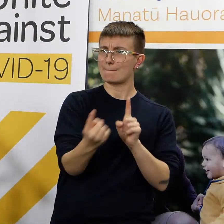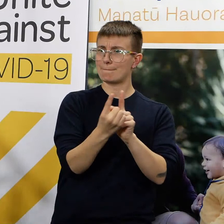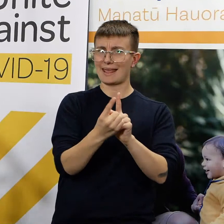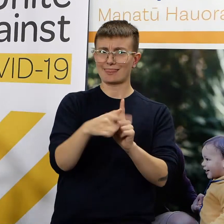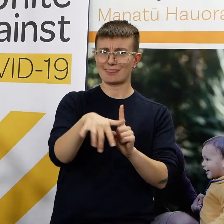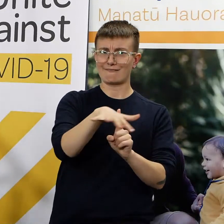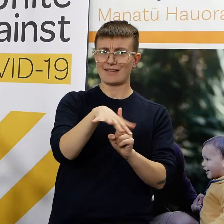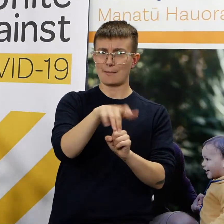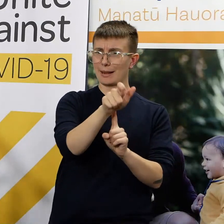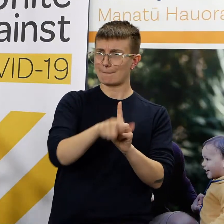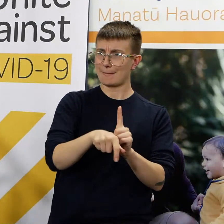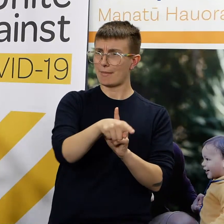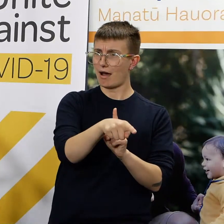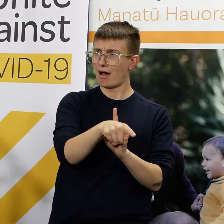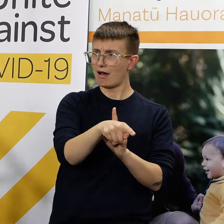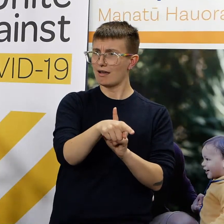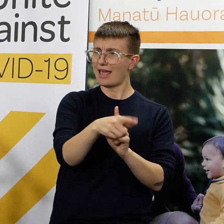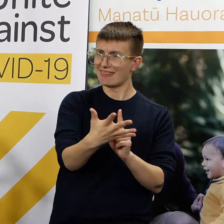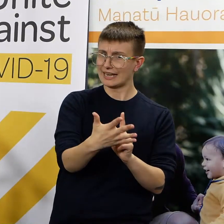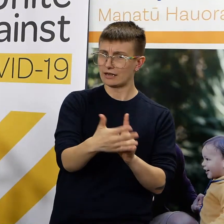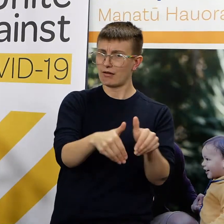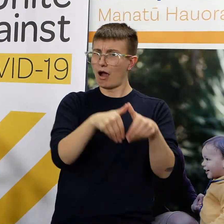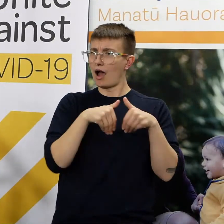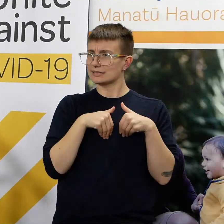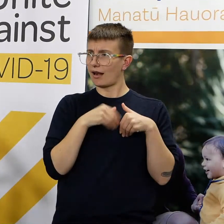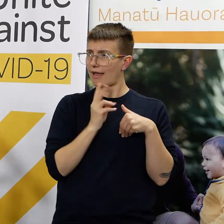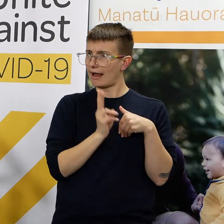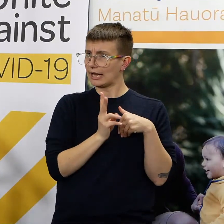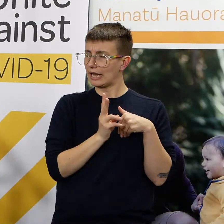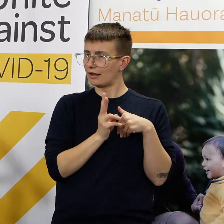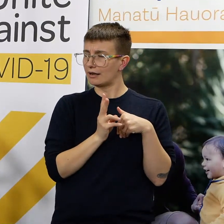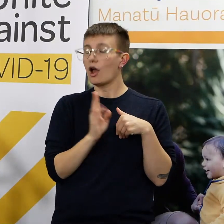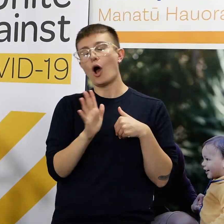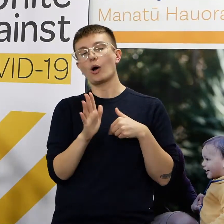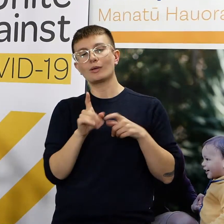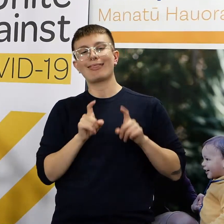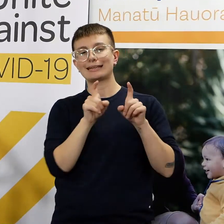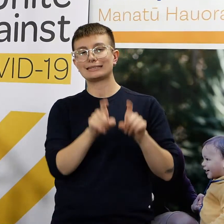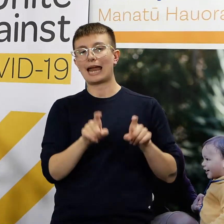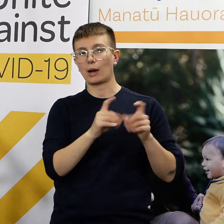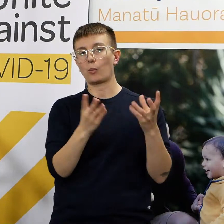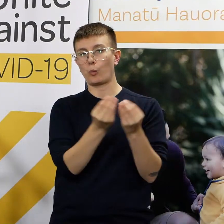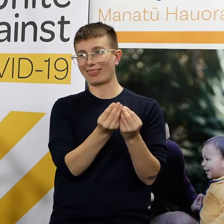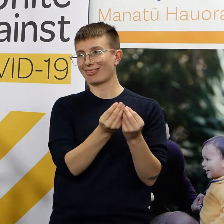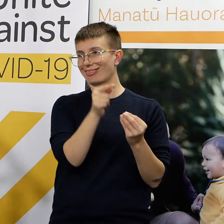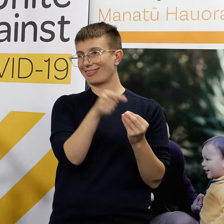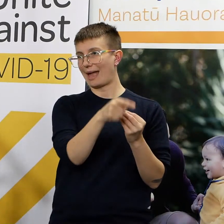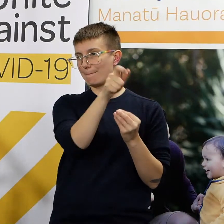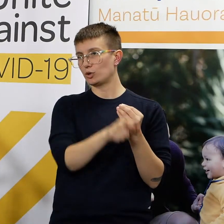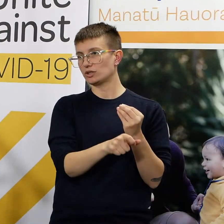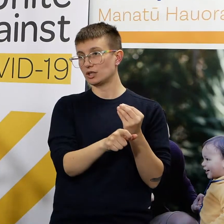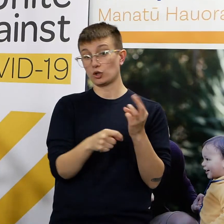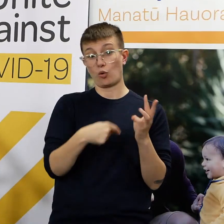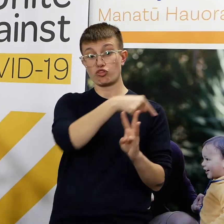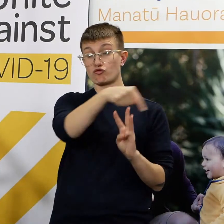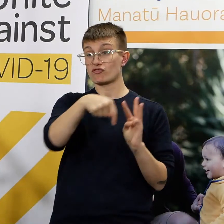They are staying with a family member, in fact in a separate place on the property. So the only other person who has a close contact